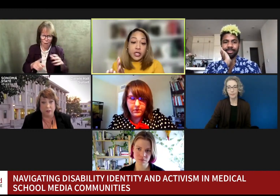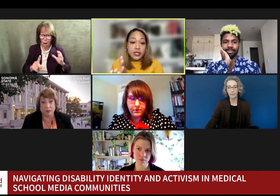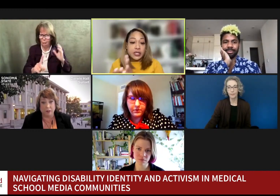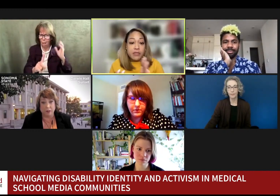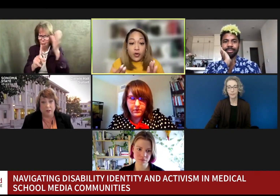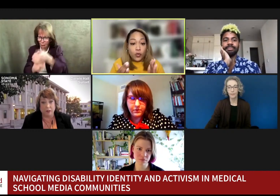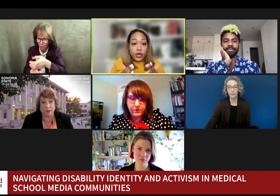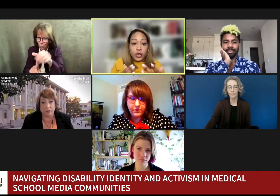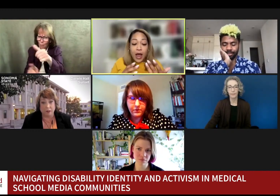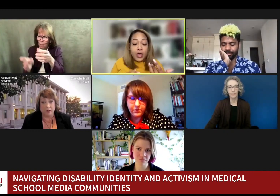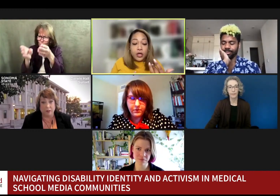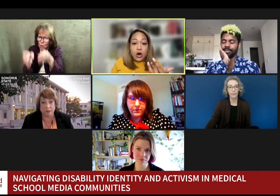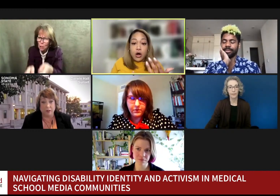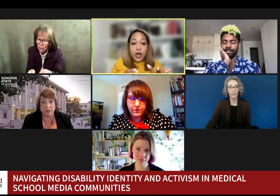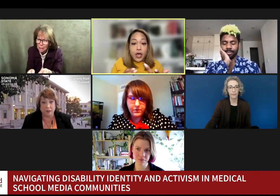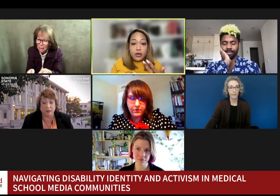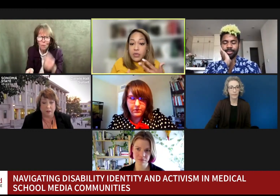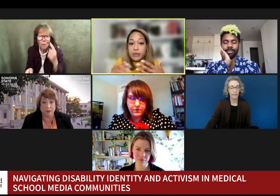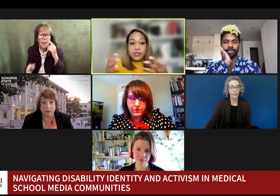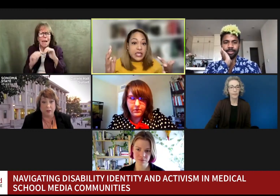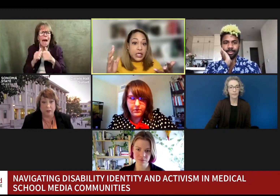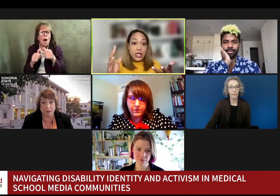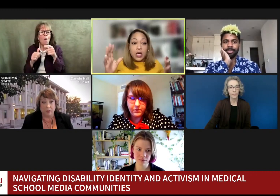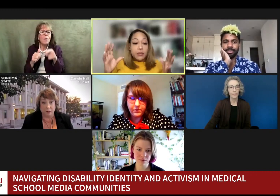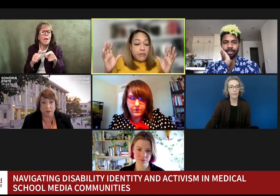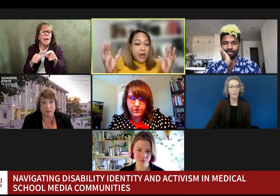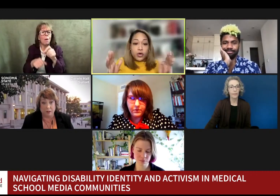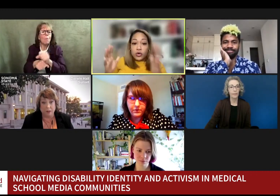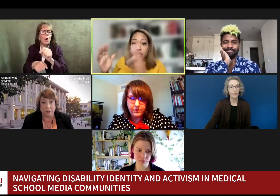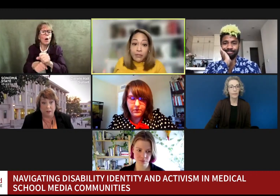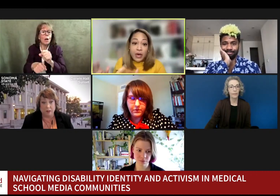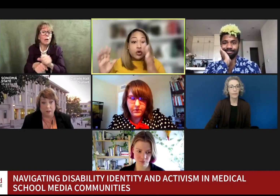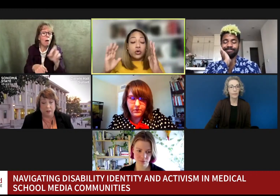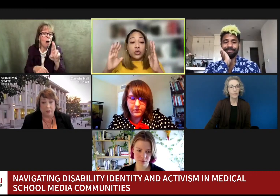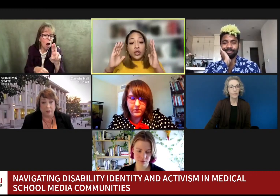Doesn't matter where you're at in MD medical and non-medical.